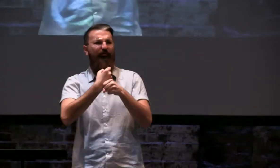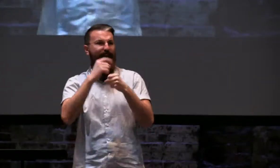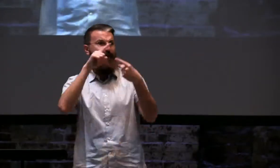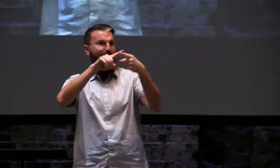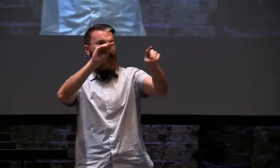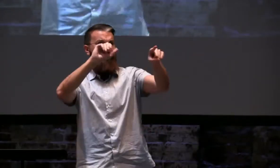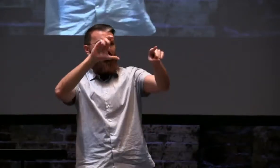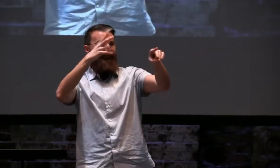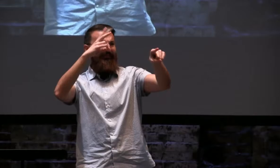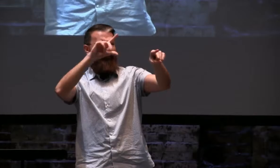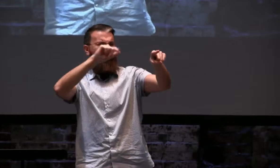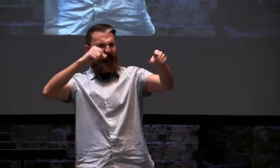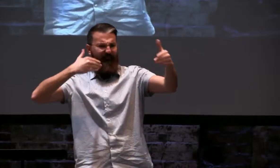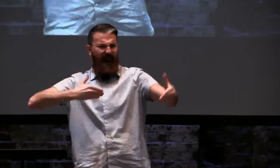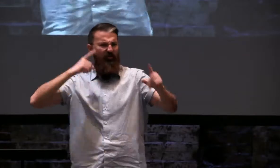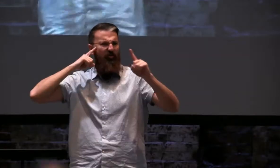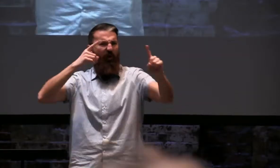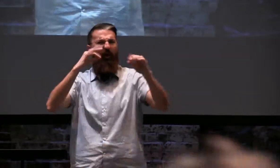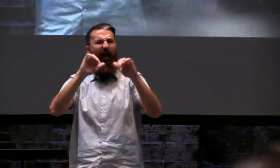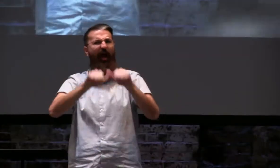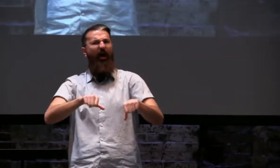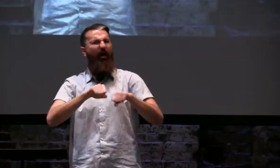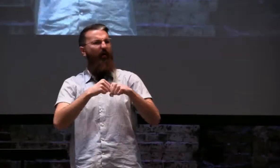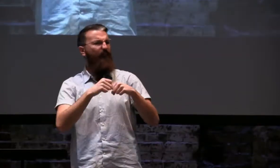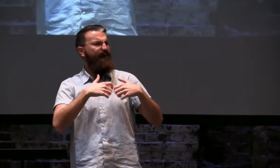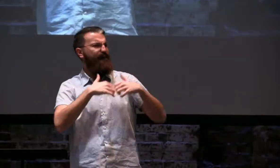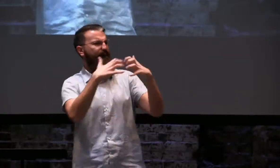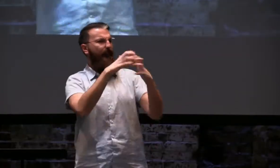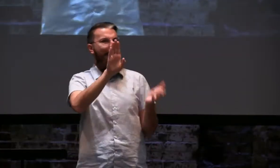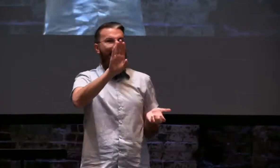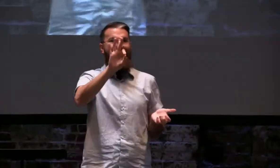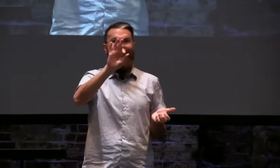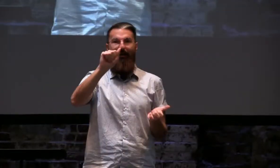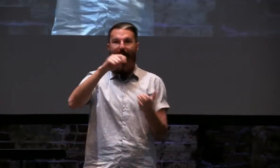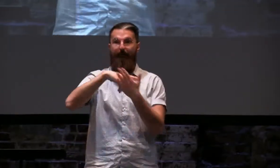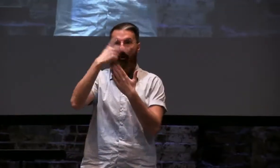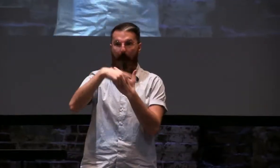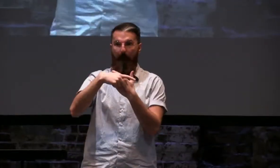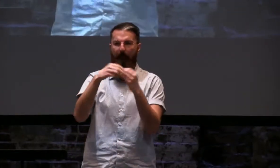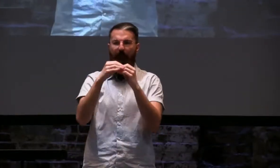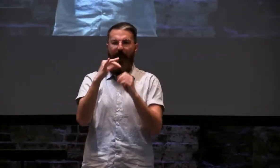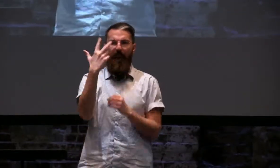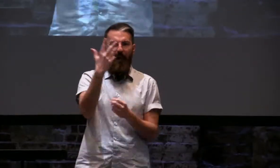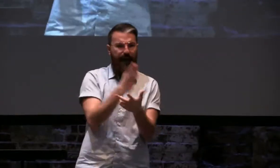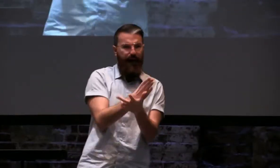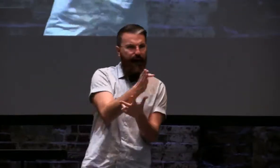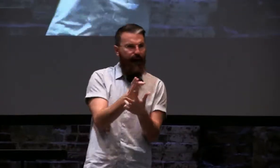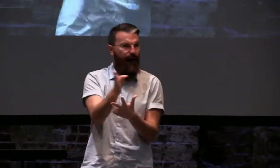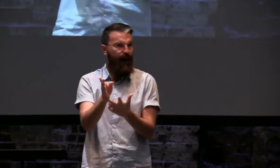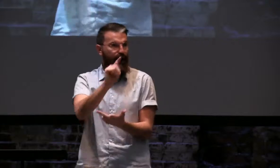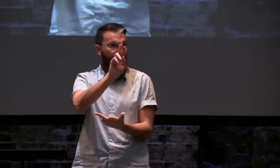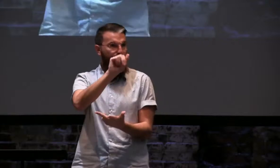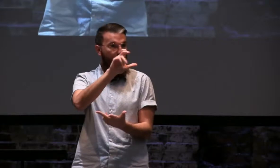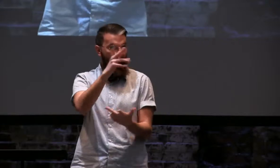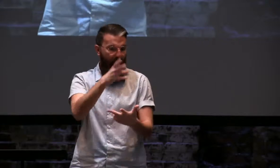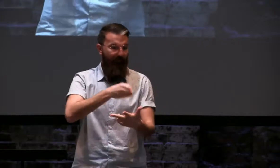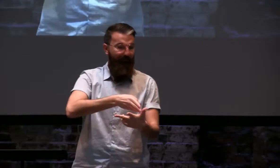BFA and MFA programs with some very specific targets. I think starting with a BFA program